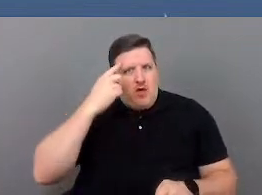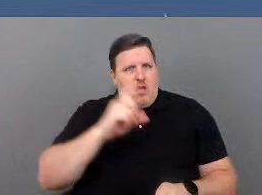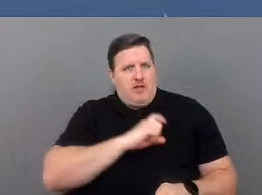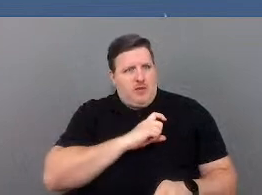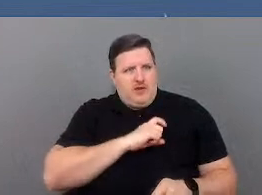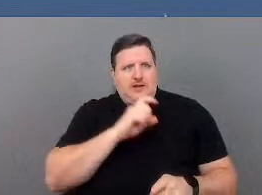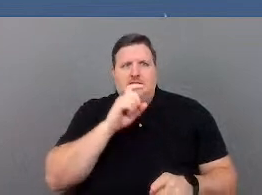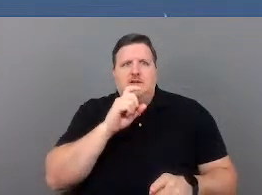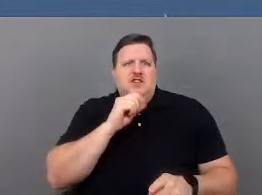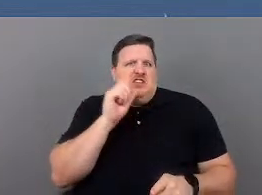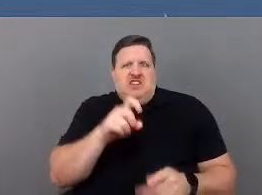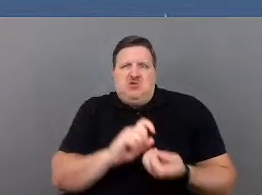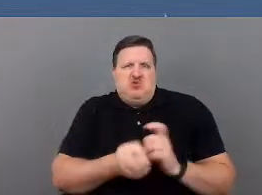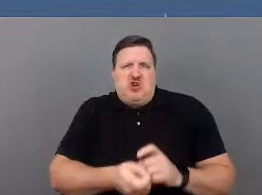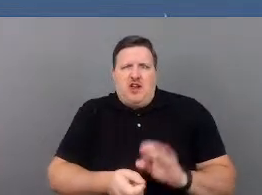BUT EVERYONE I TALKED TO, AND I'M TALKING DOZENS AND DOZENS OF